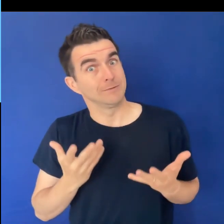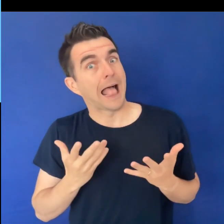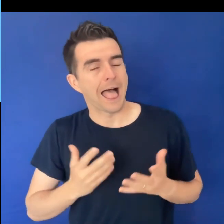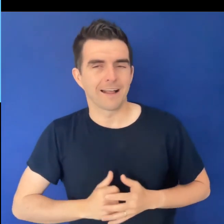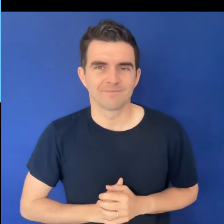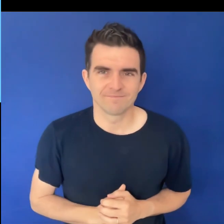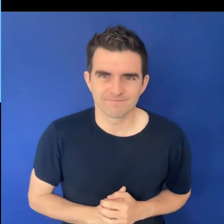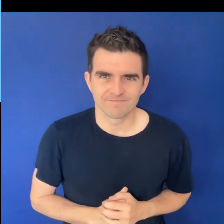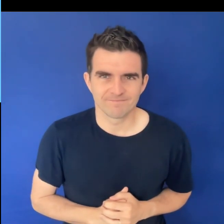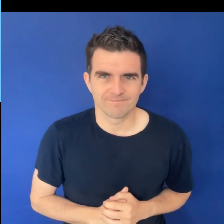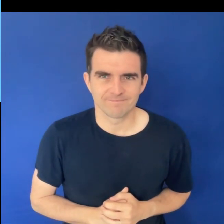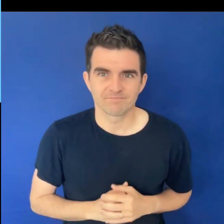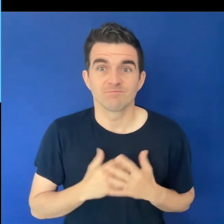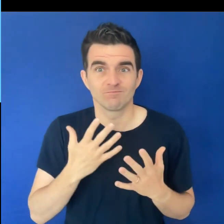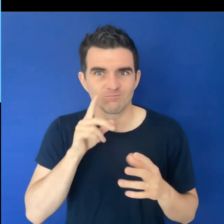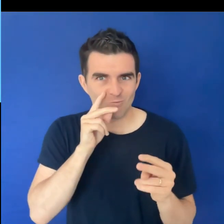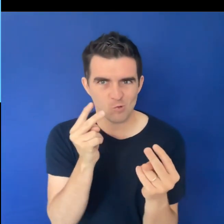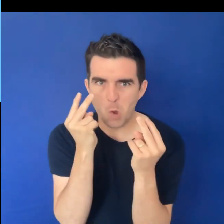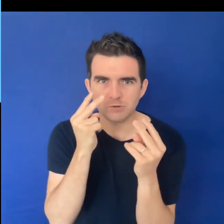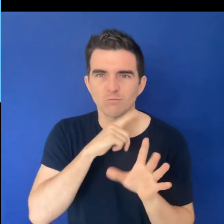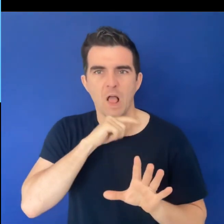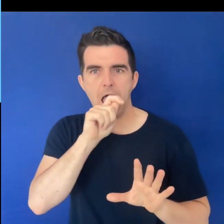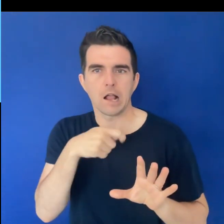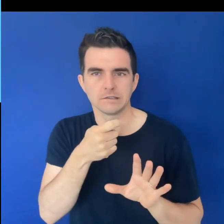and stay tuned to the Knight Shift and Playtonic socials for more info soon.